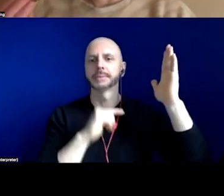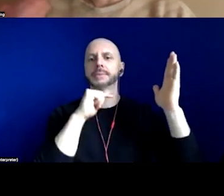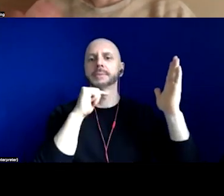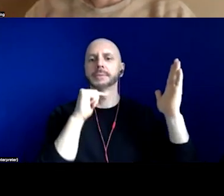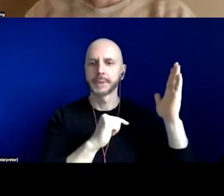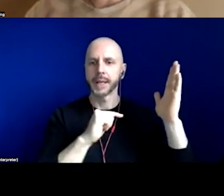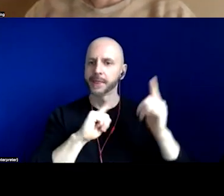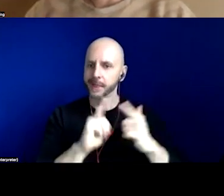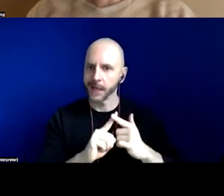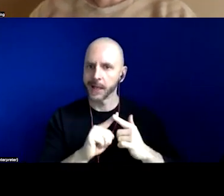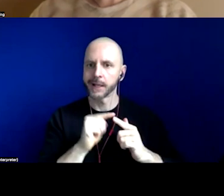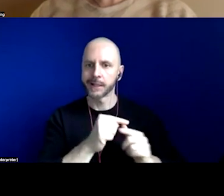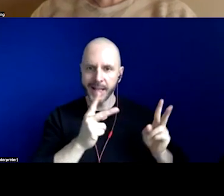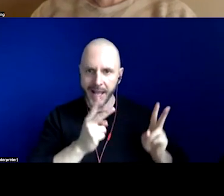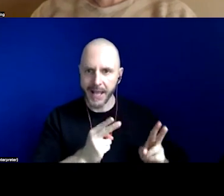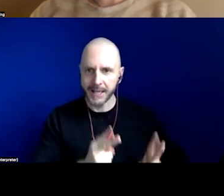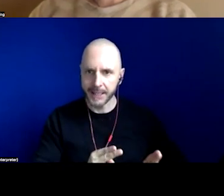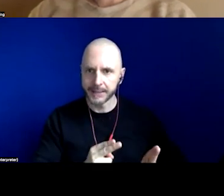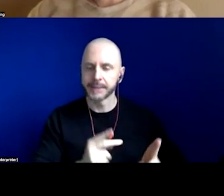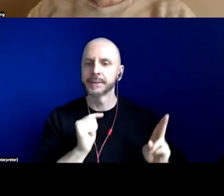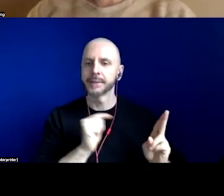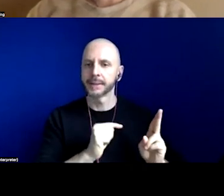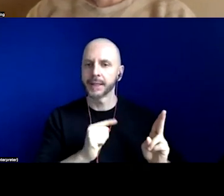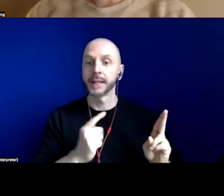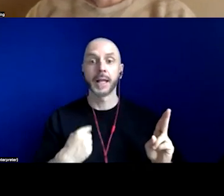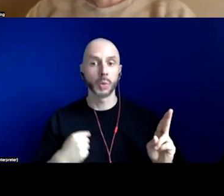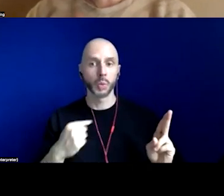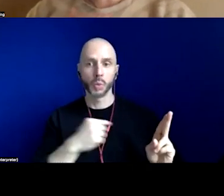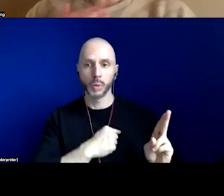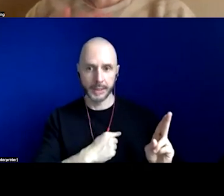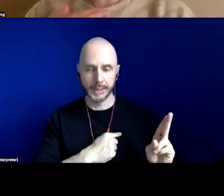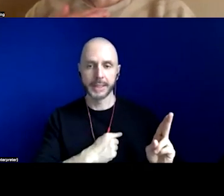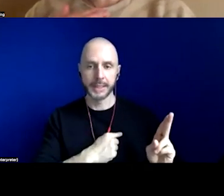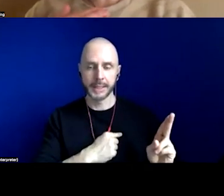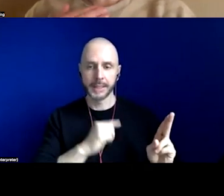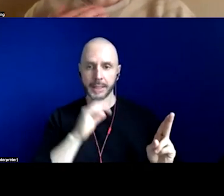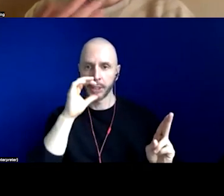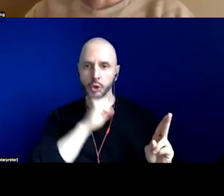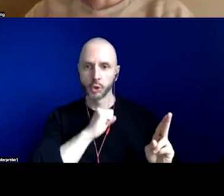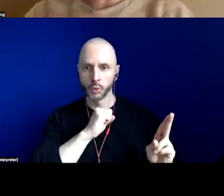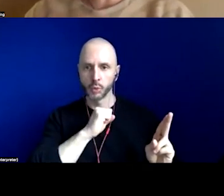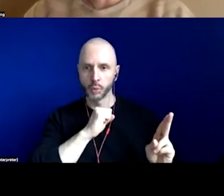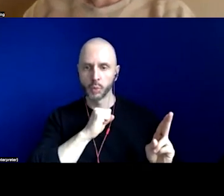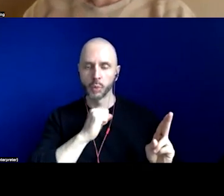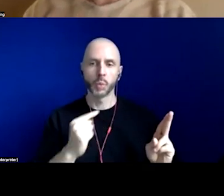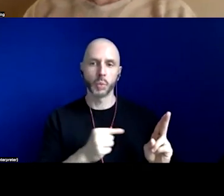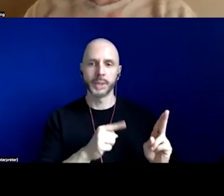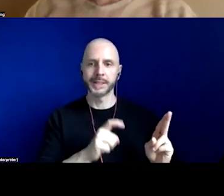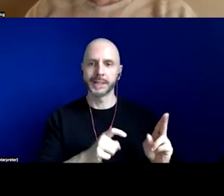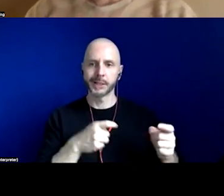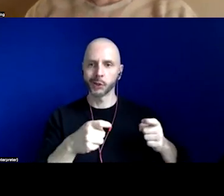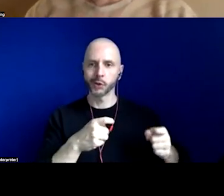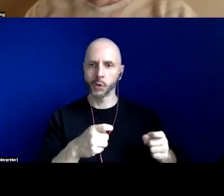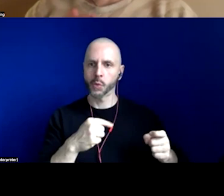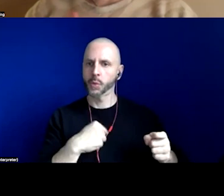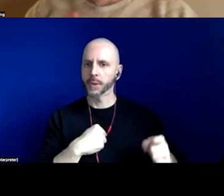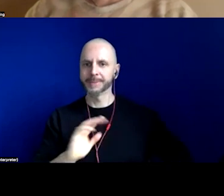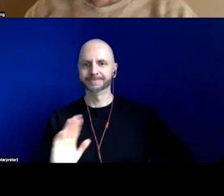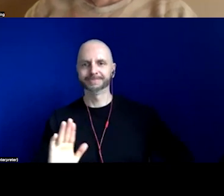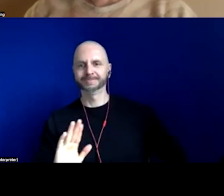and make it work." And we really need to be able to control this. But instead we found most experts